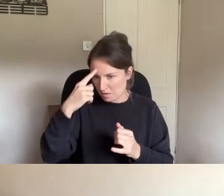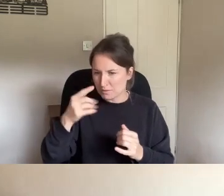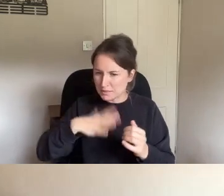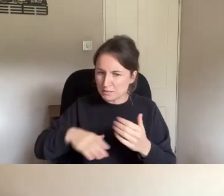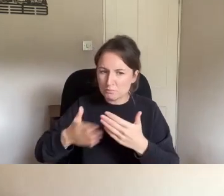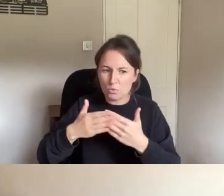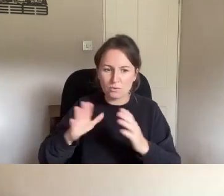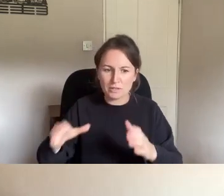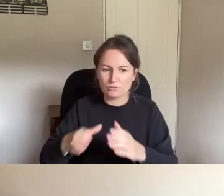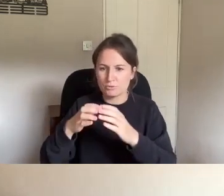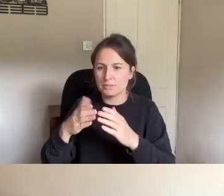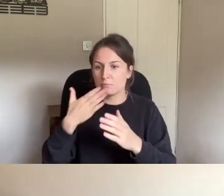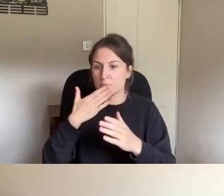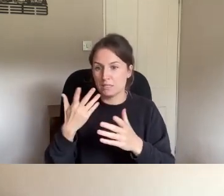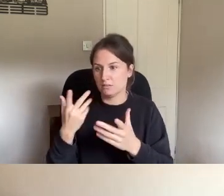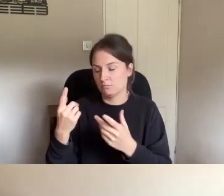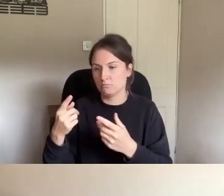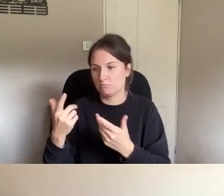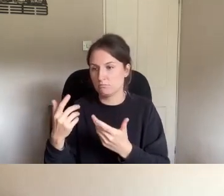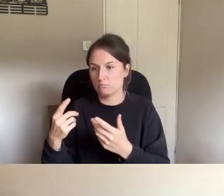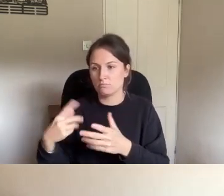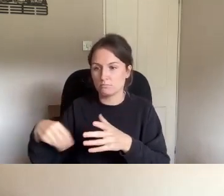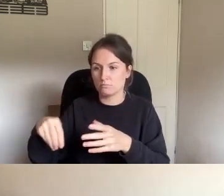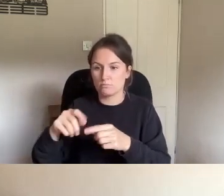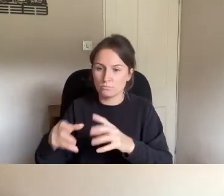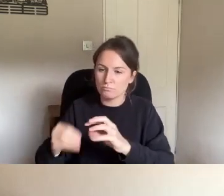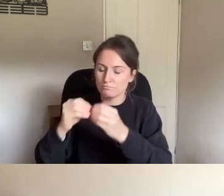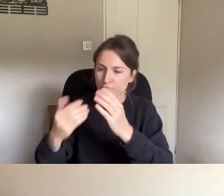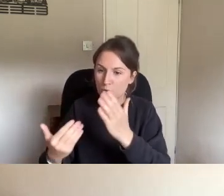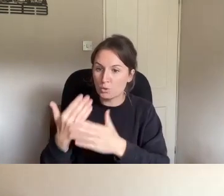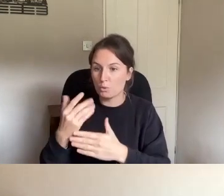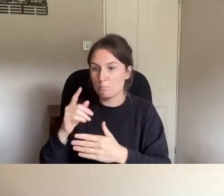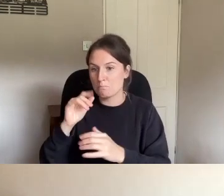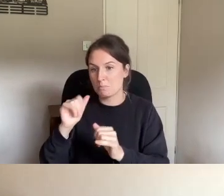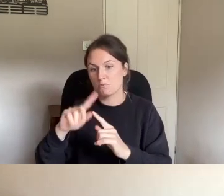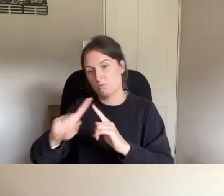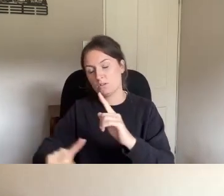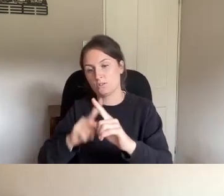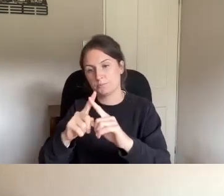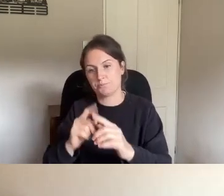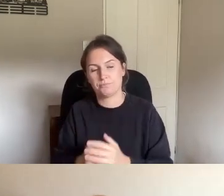as to where it might fit. Now I'm going to briefly talk through the amazing judges